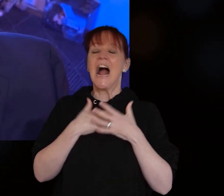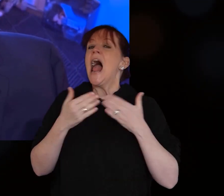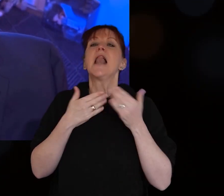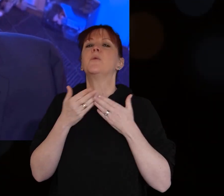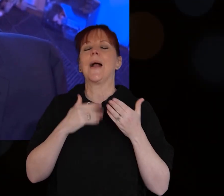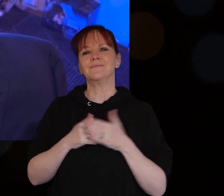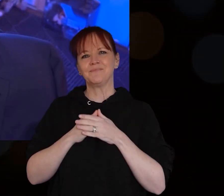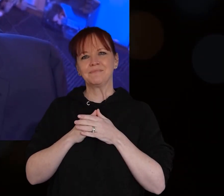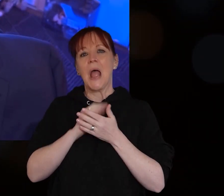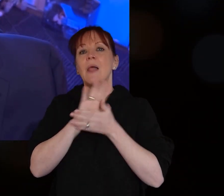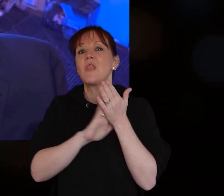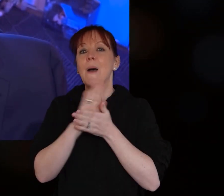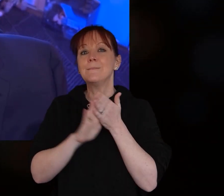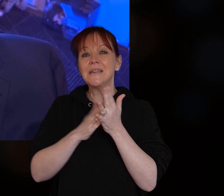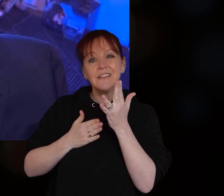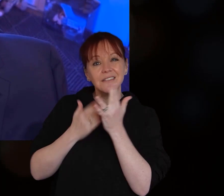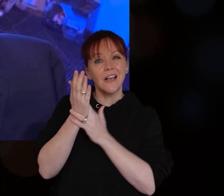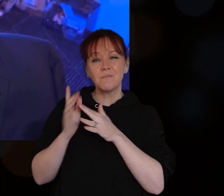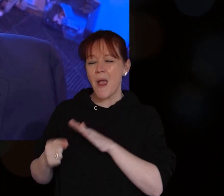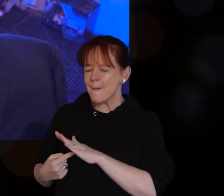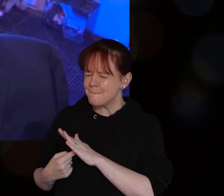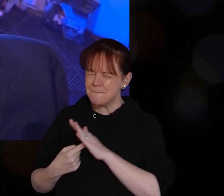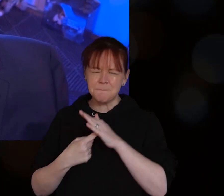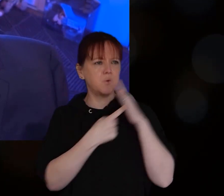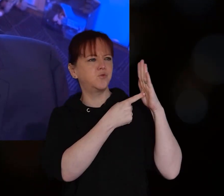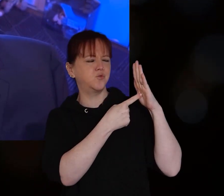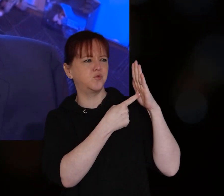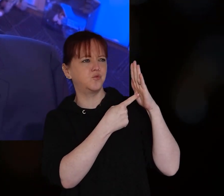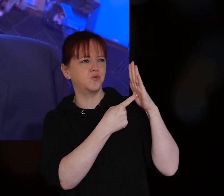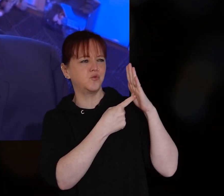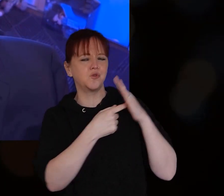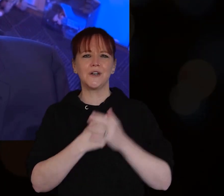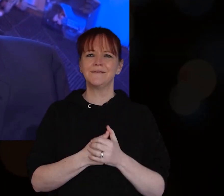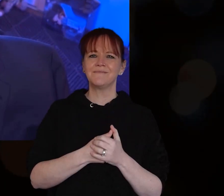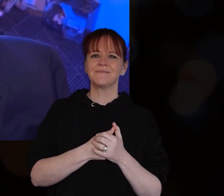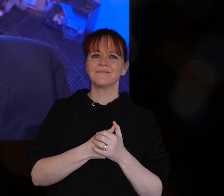And it really does take a village for a game of a AAA scope across all disciplines,